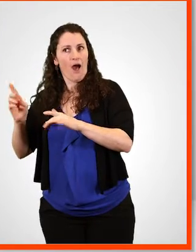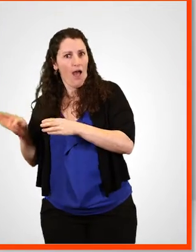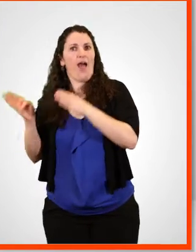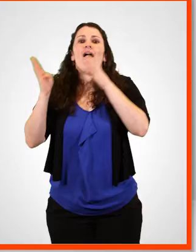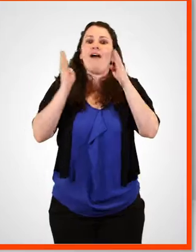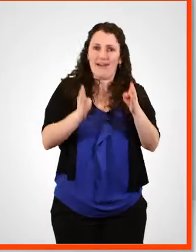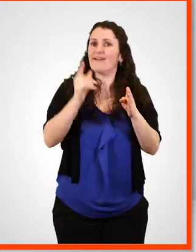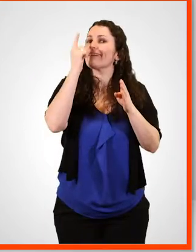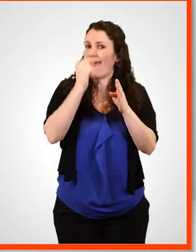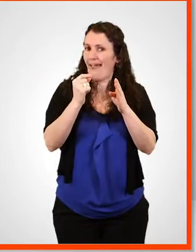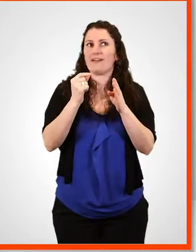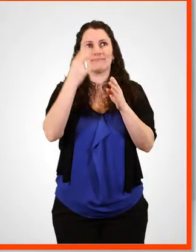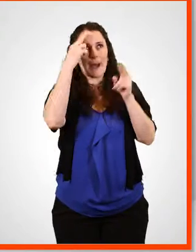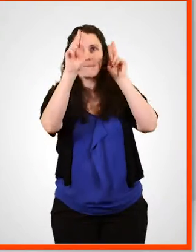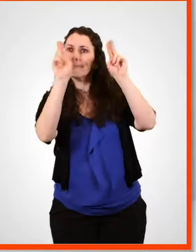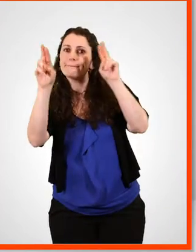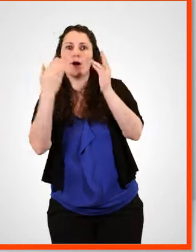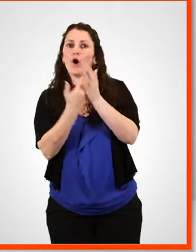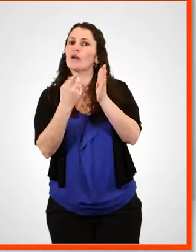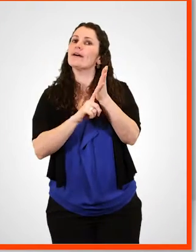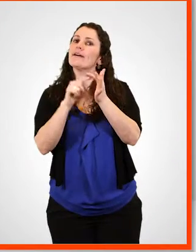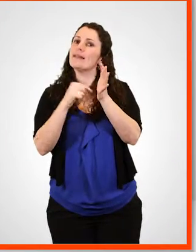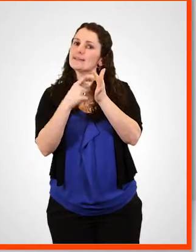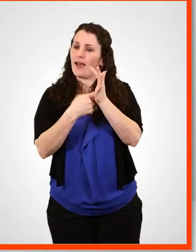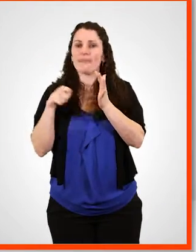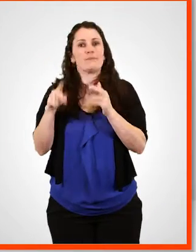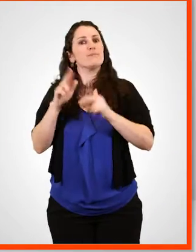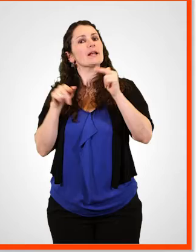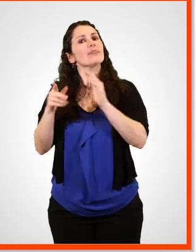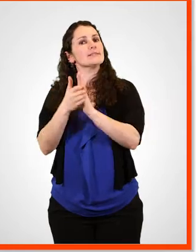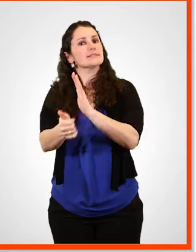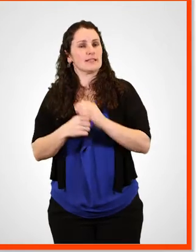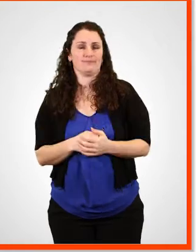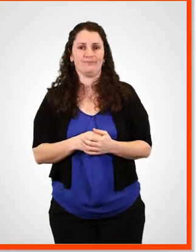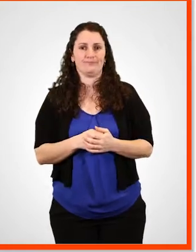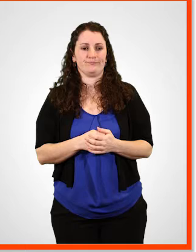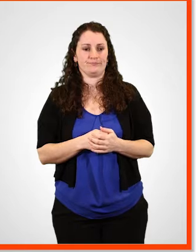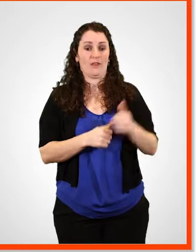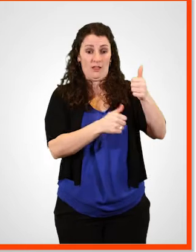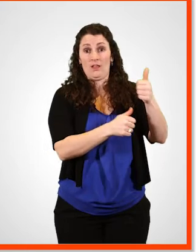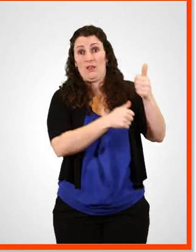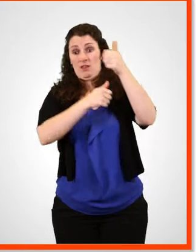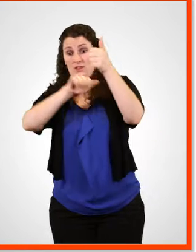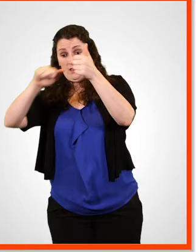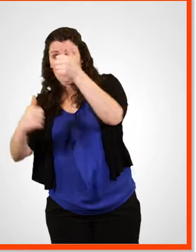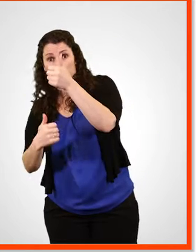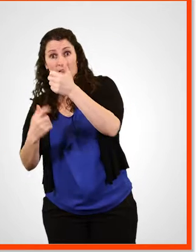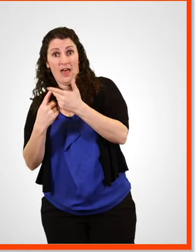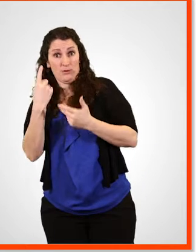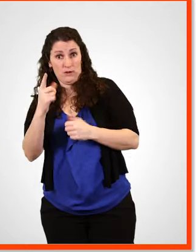we can look to letters and to numbers because they now have that knowledge. The other skill underneath this alphabet knowledge